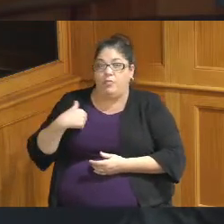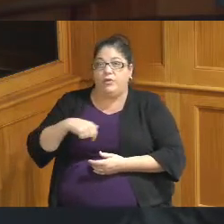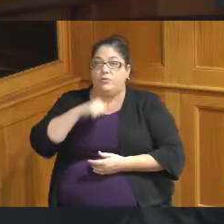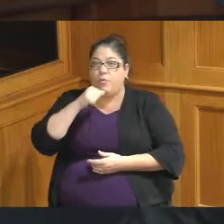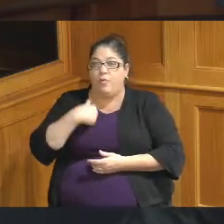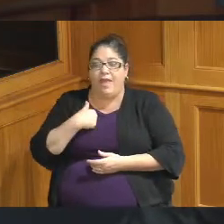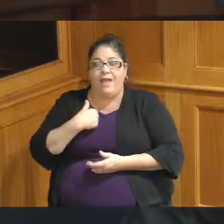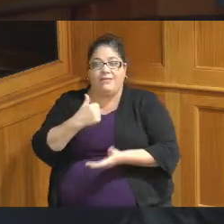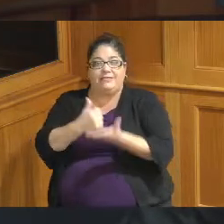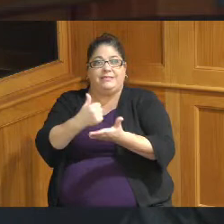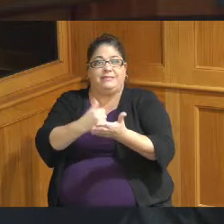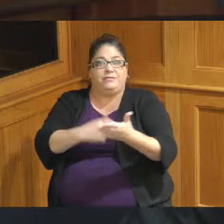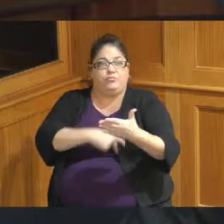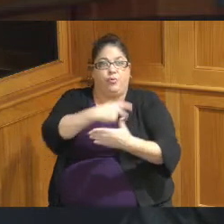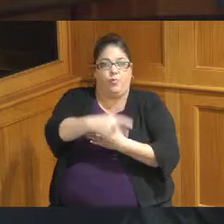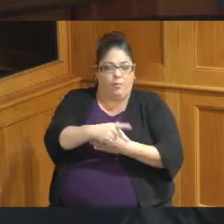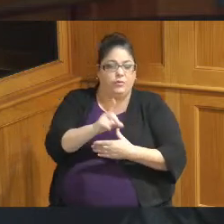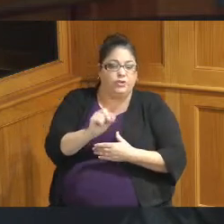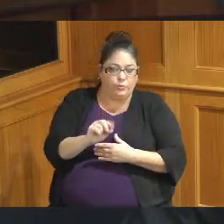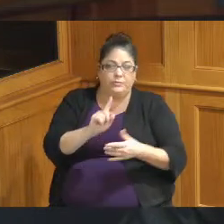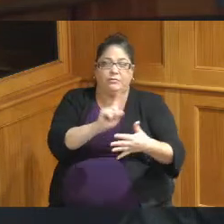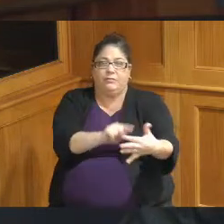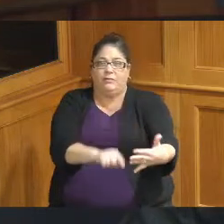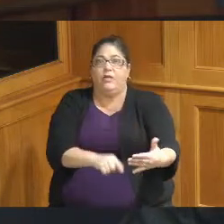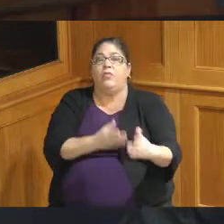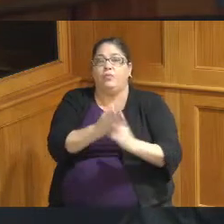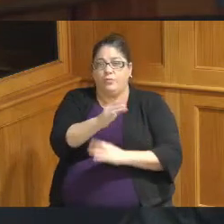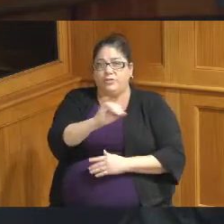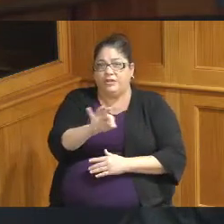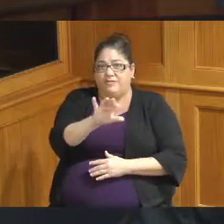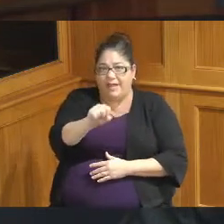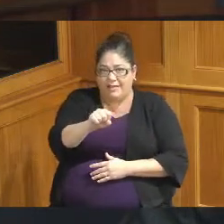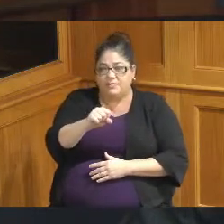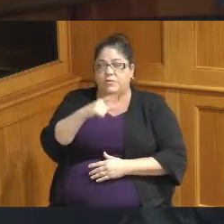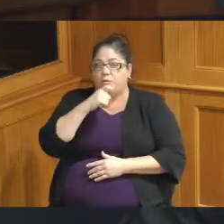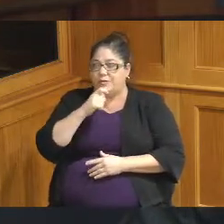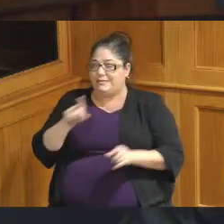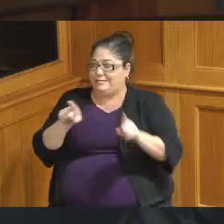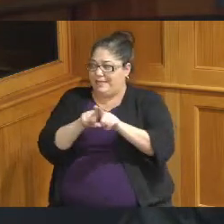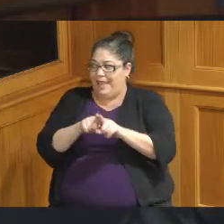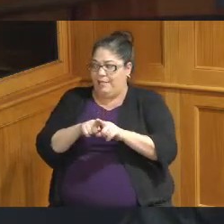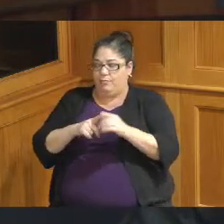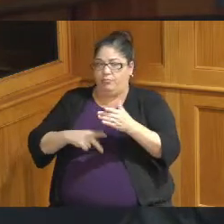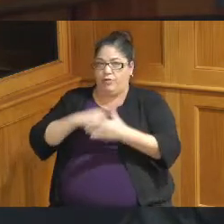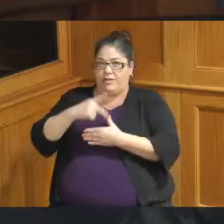Assistance programs we do and they run through JFS who is Administering this program as well so I'm